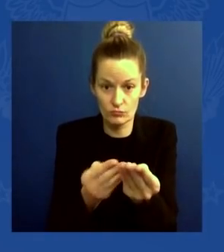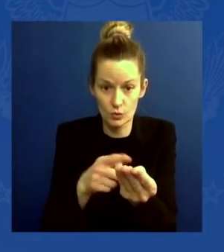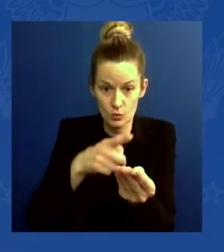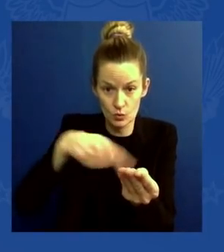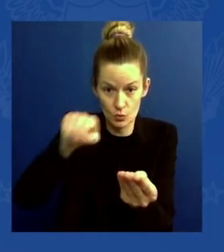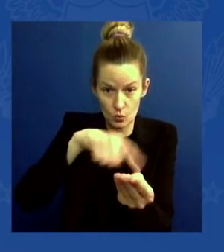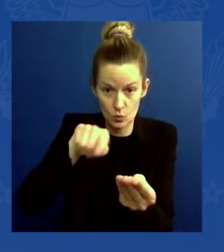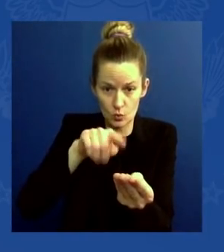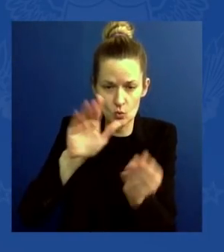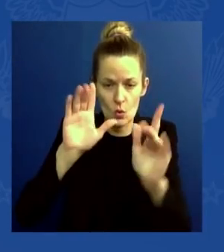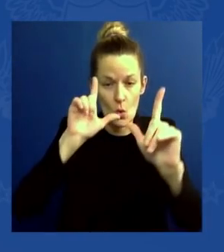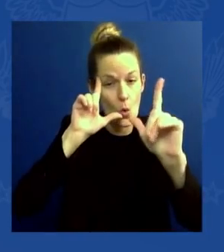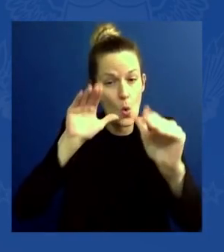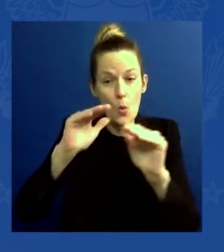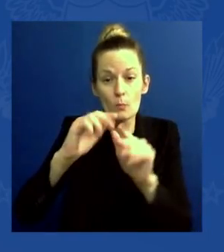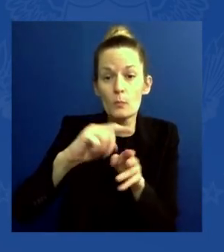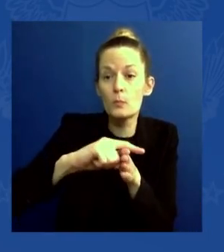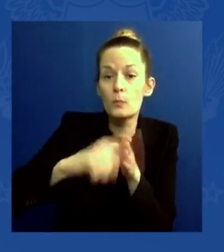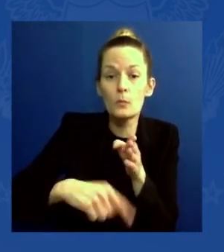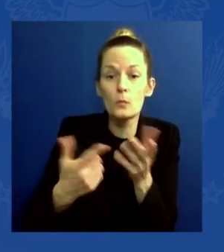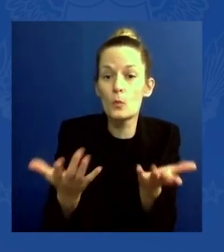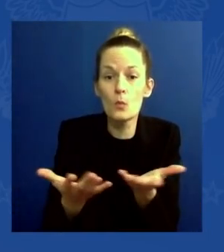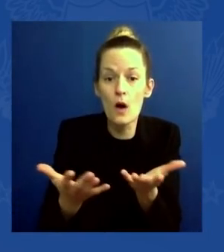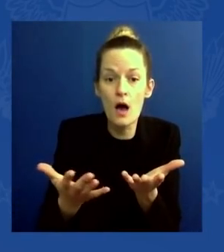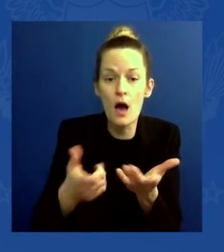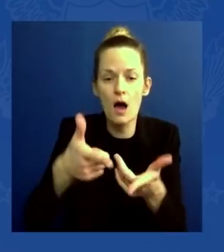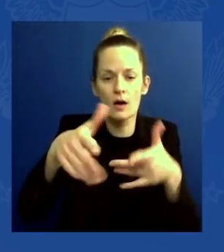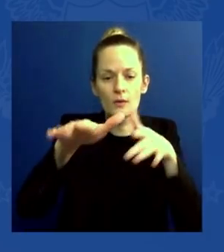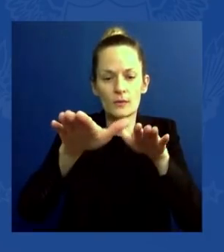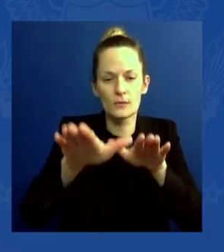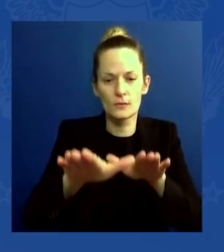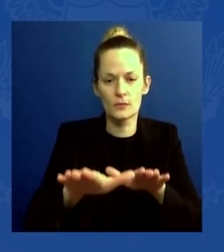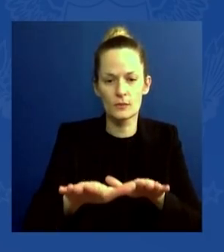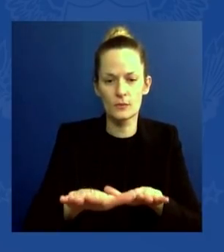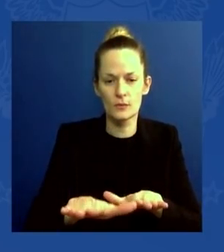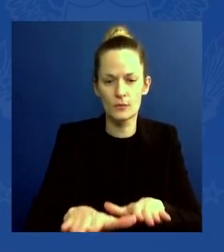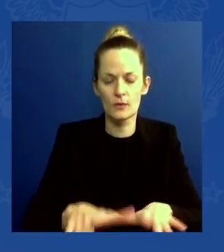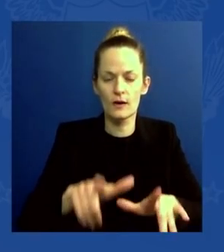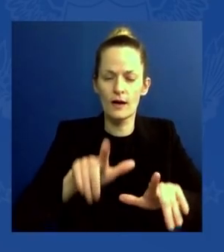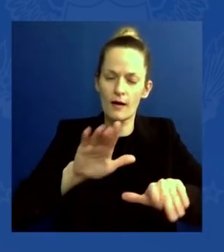and we move to a different place?" And this time when we move -- and, by the way,